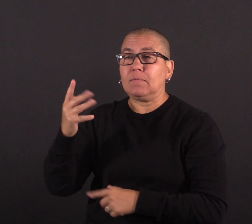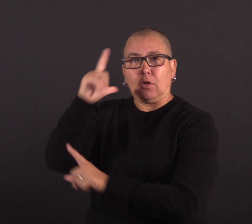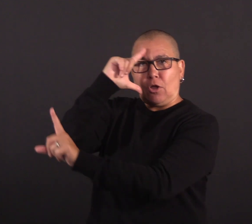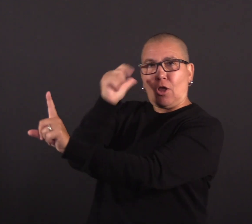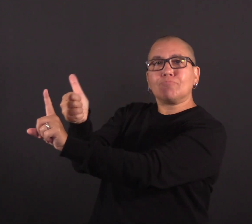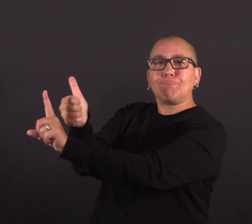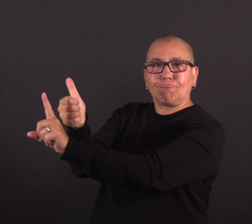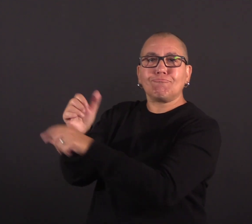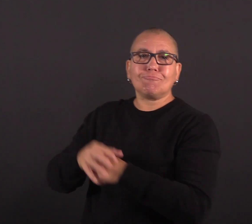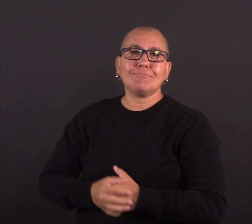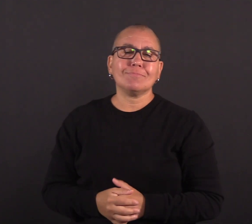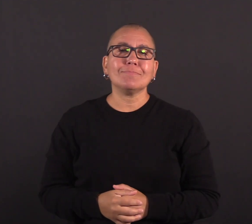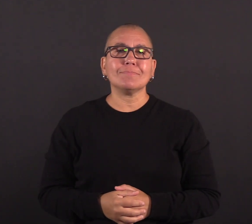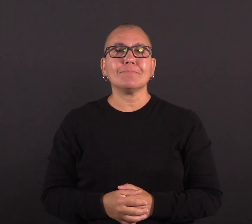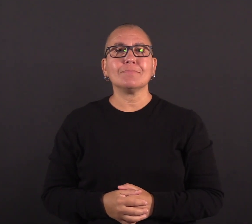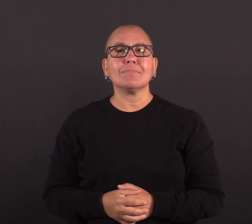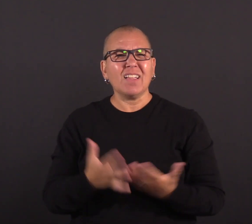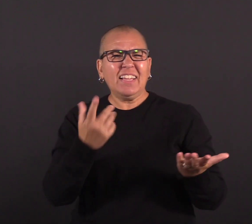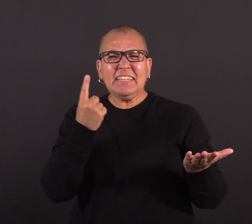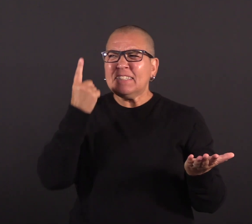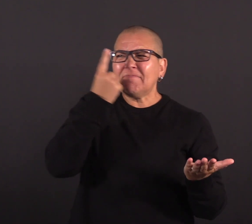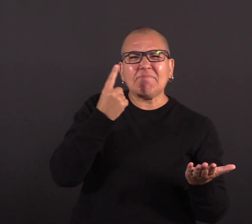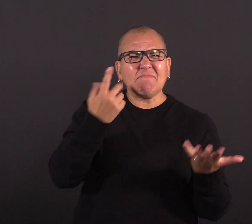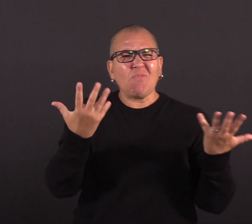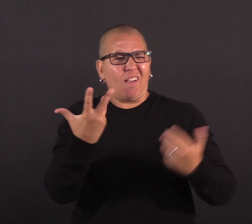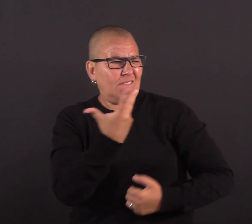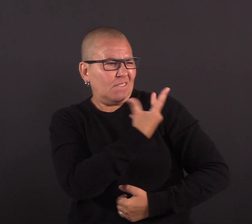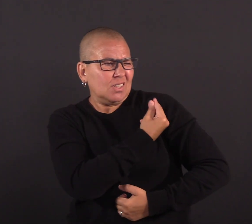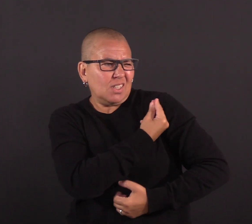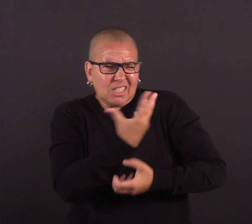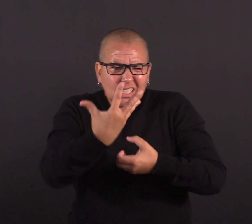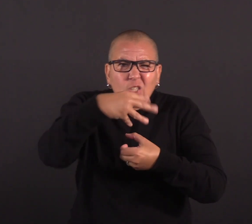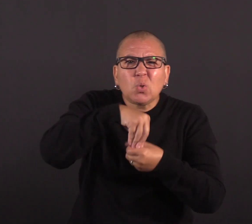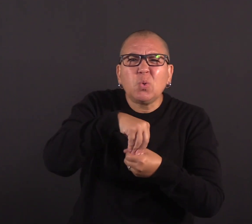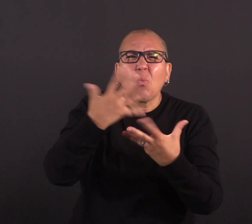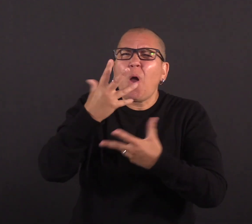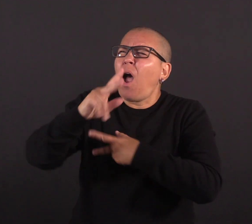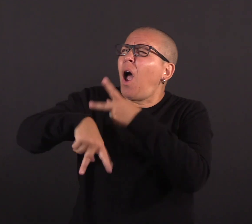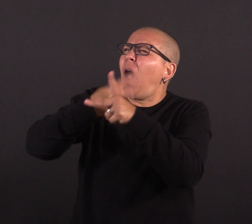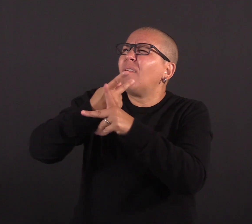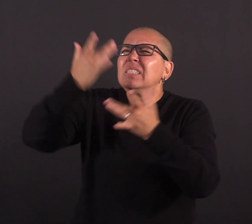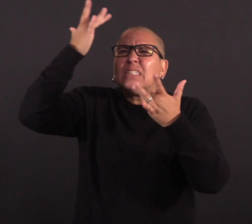charge at all. Q: What vaccines